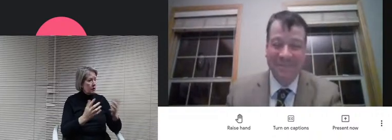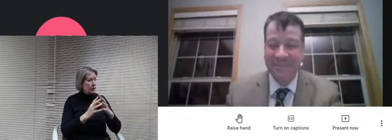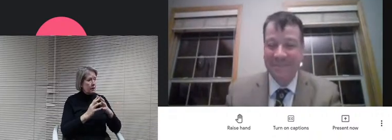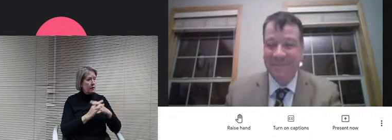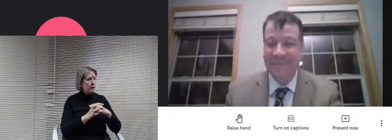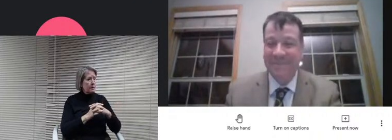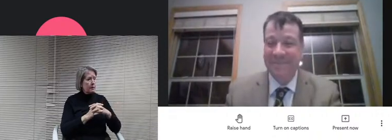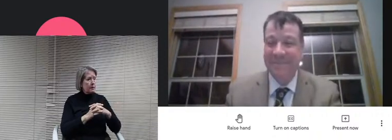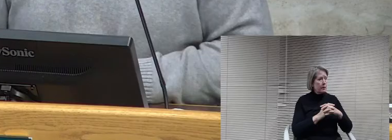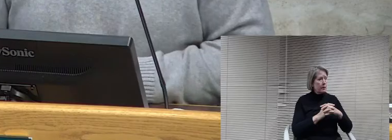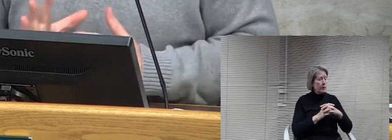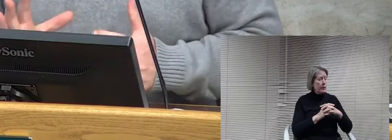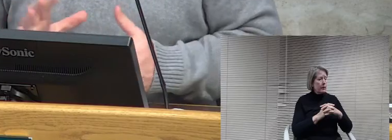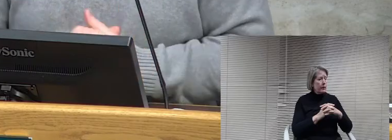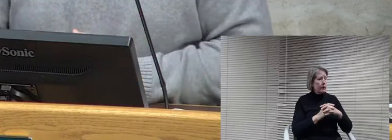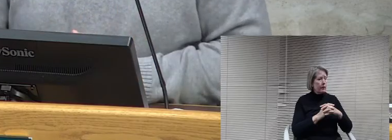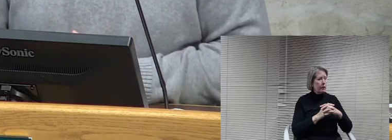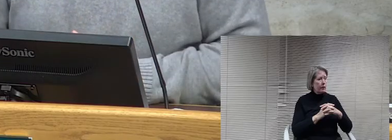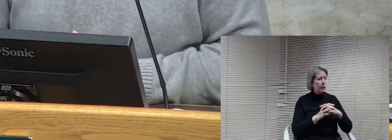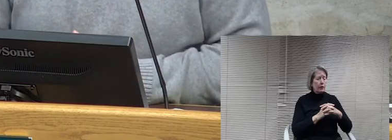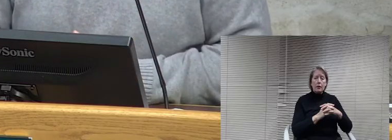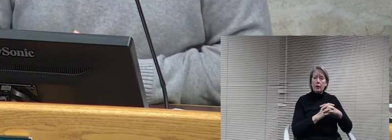Paul, I have just one question.